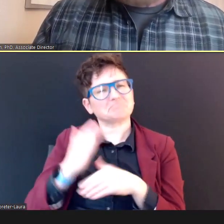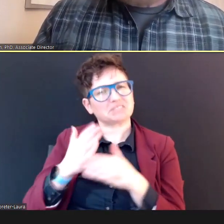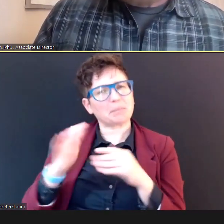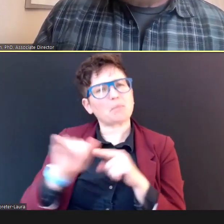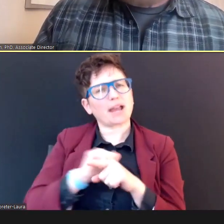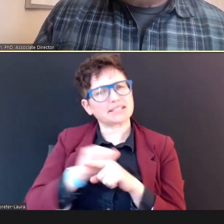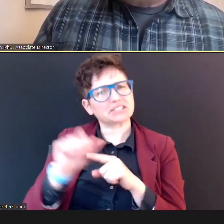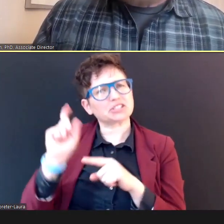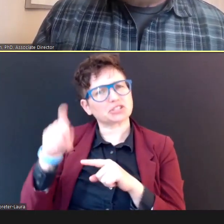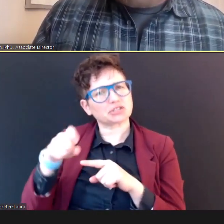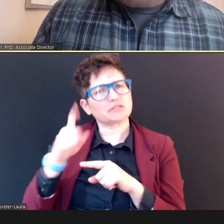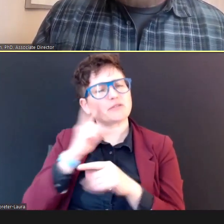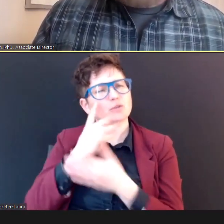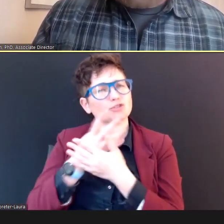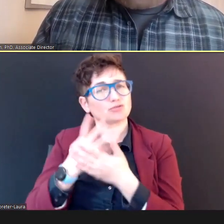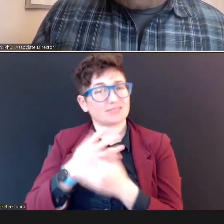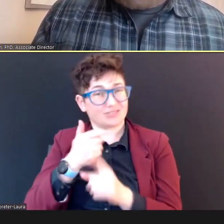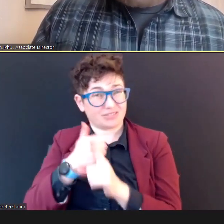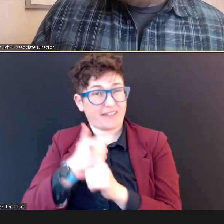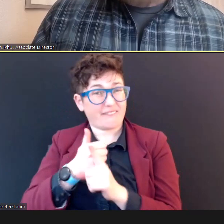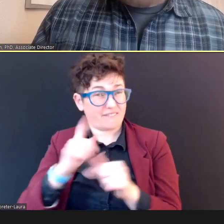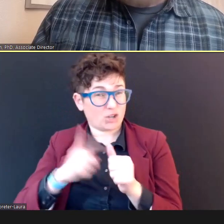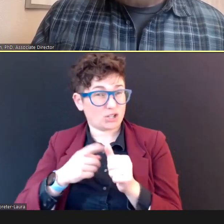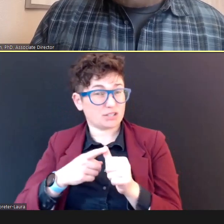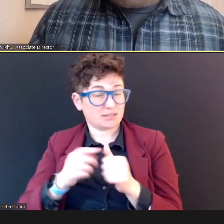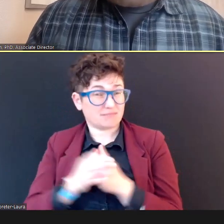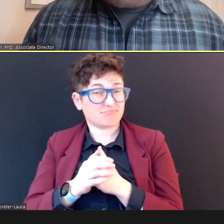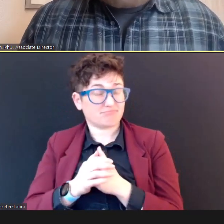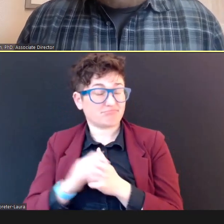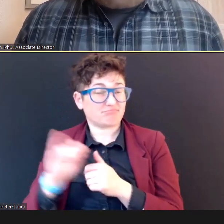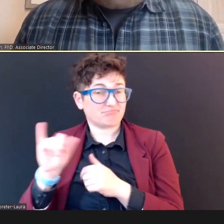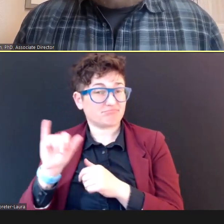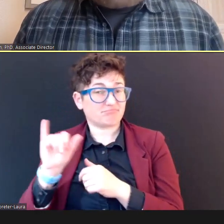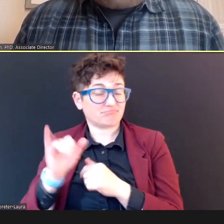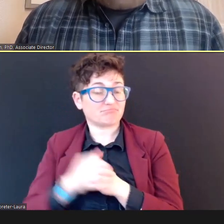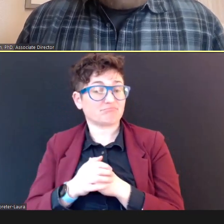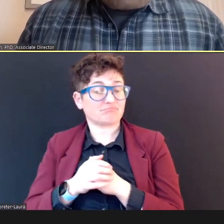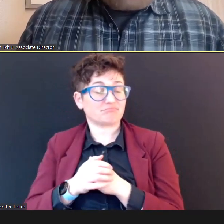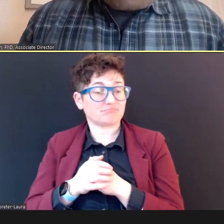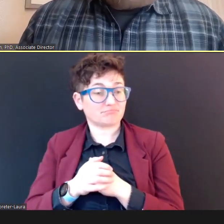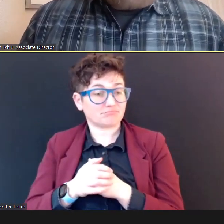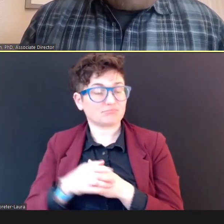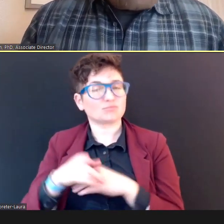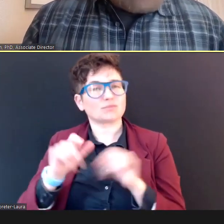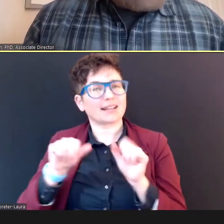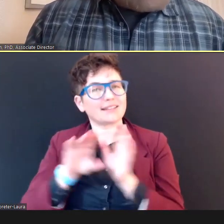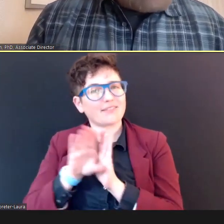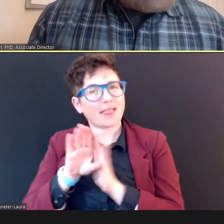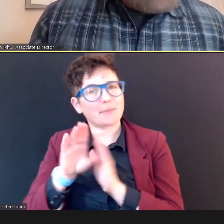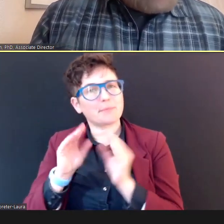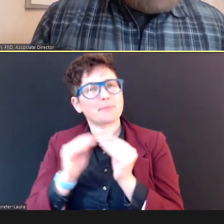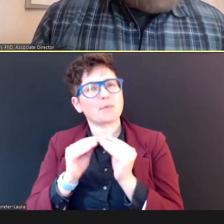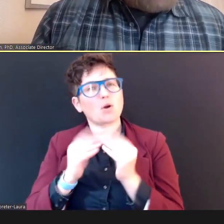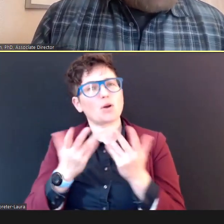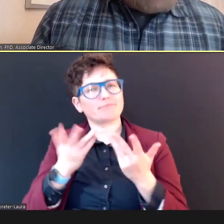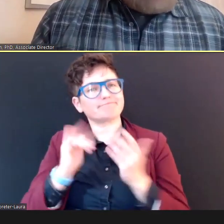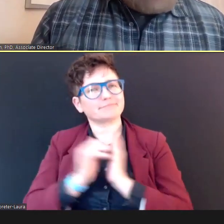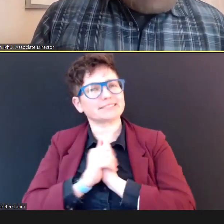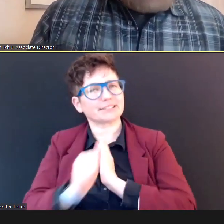to screening yourself as well and so you develop more